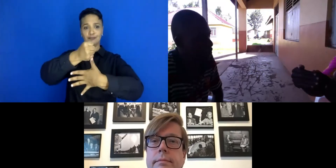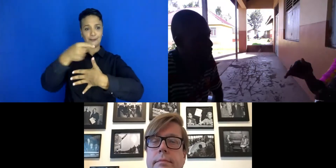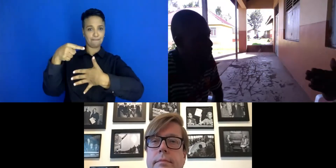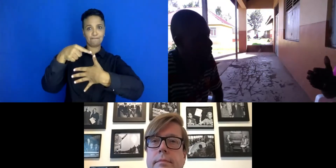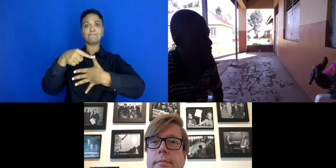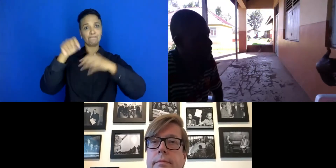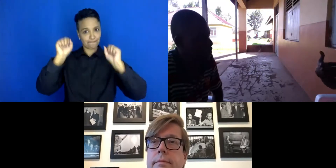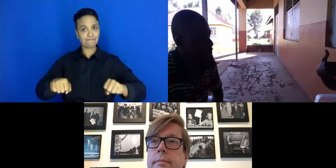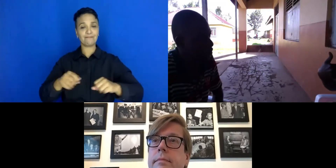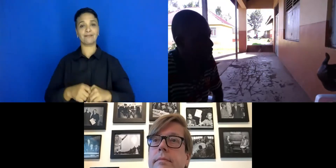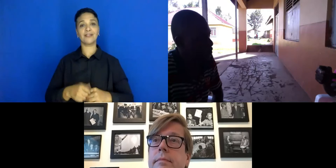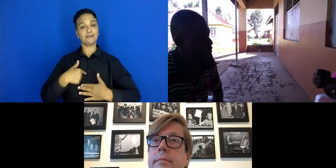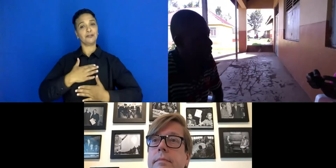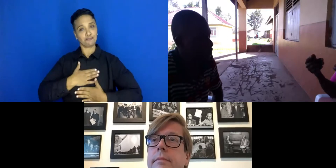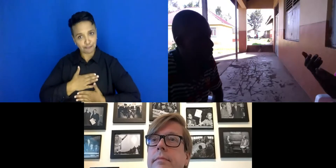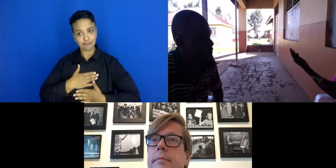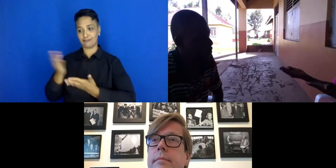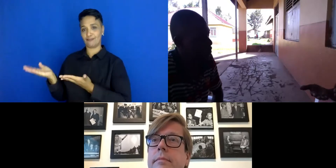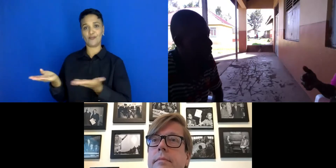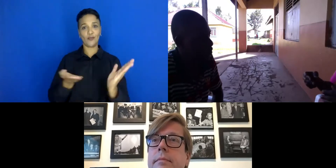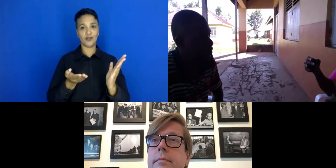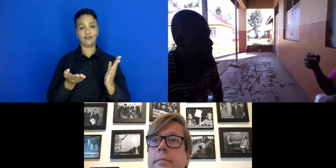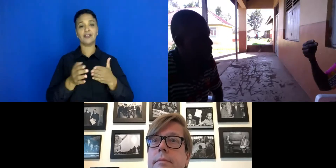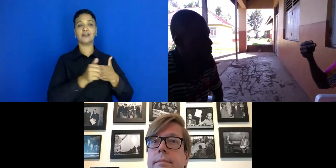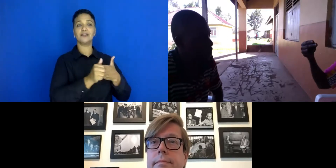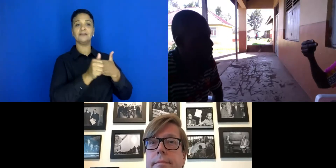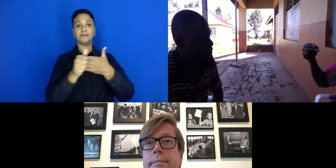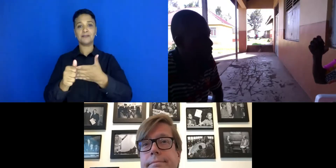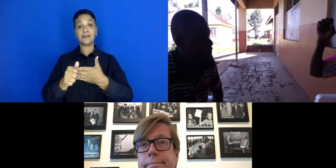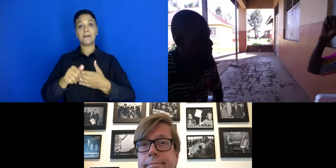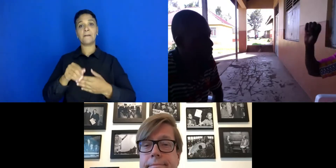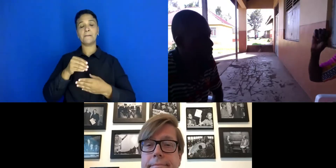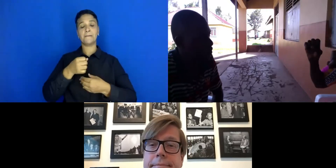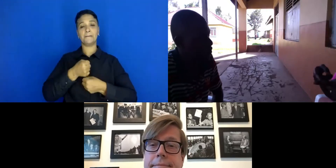invite his excellency yuka sarovara a permanent representative of finland to the united nations